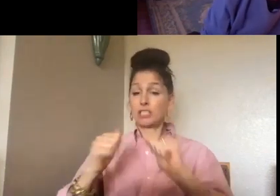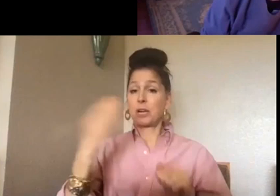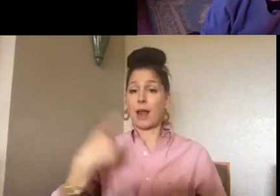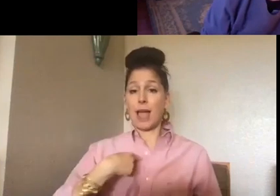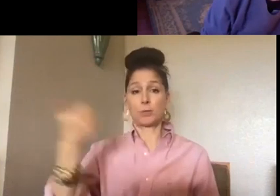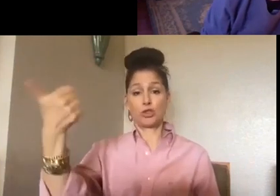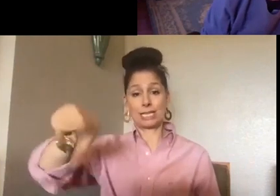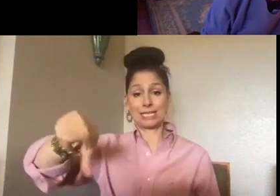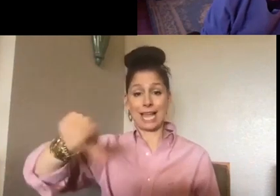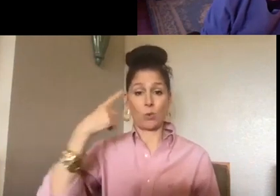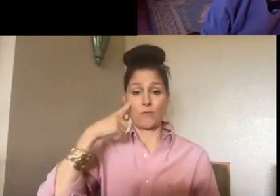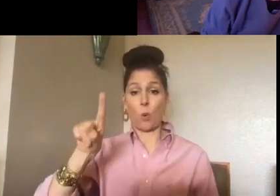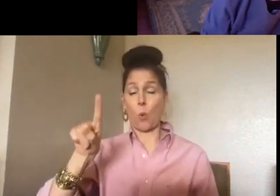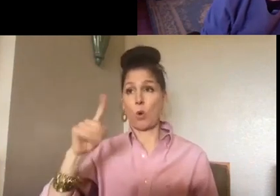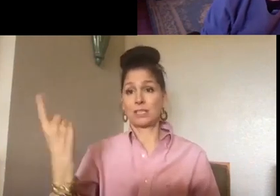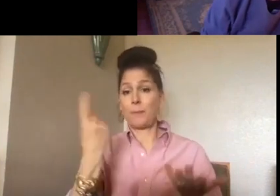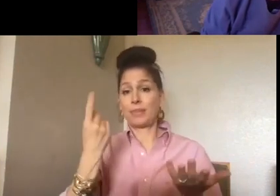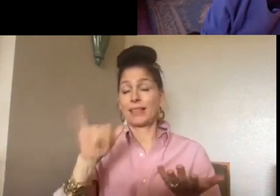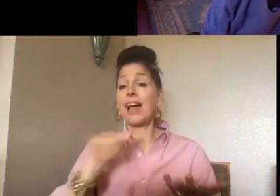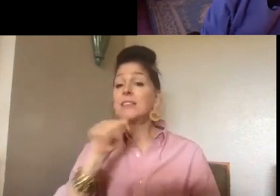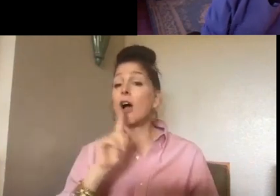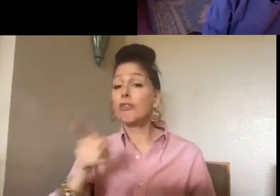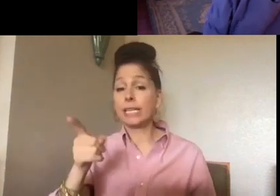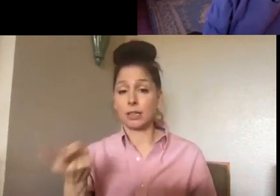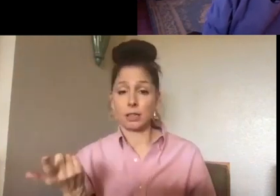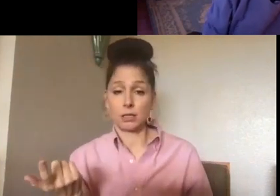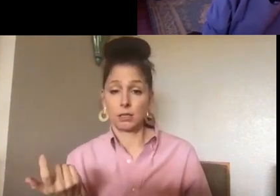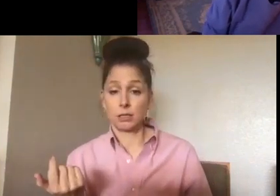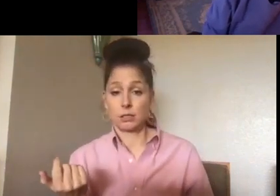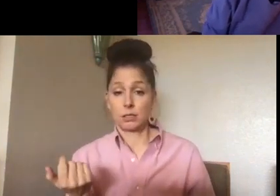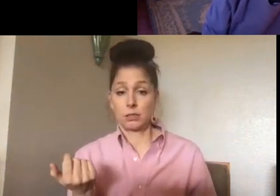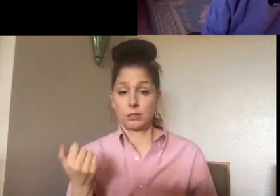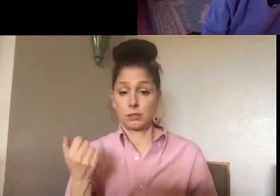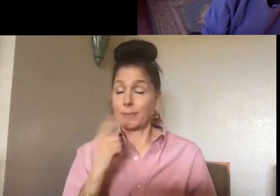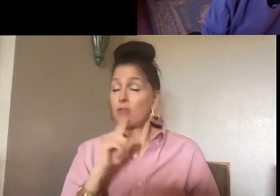they gave me an audition, and I turned it down, for something that wasn't even real.